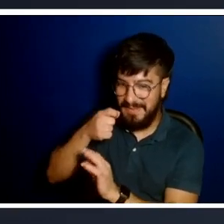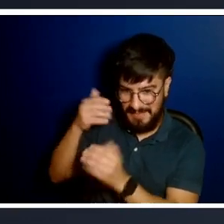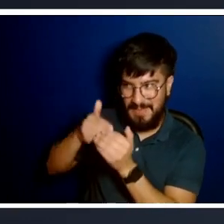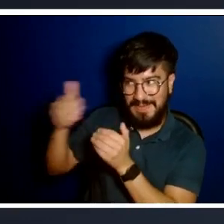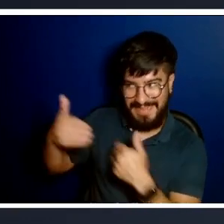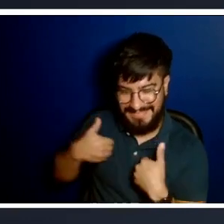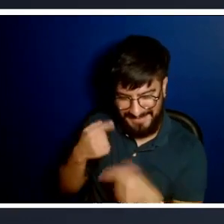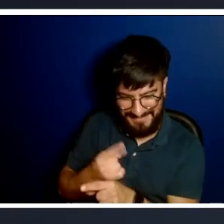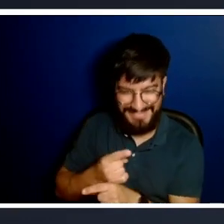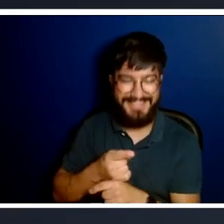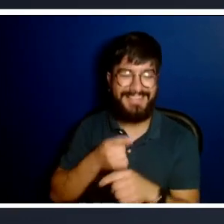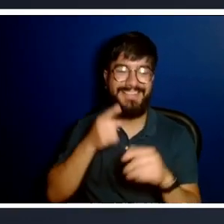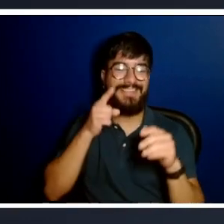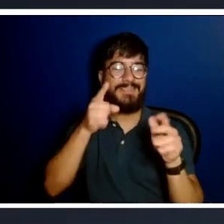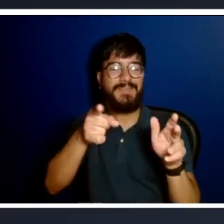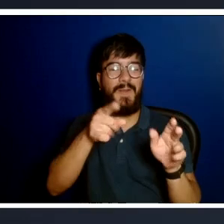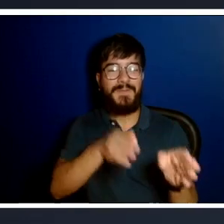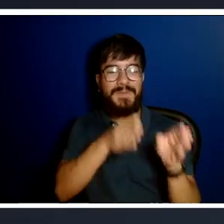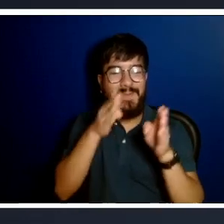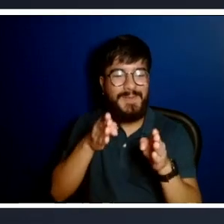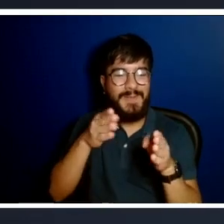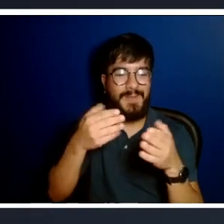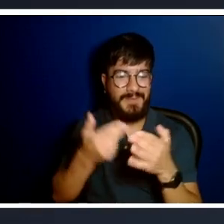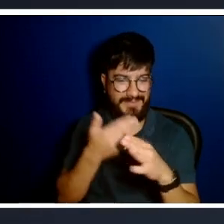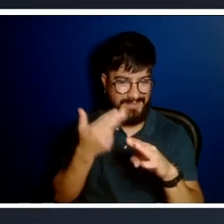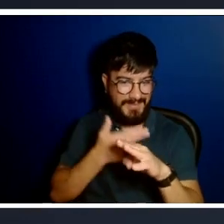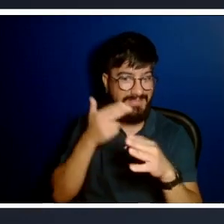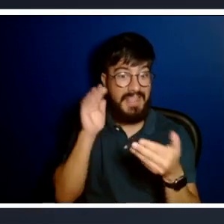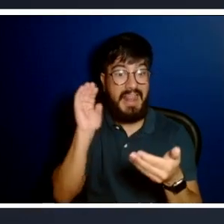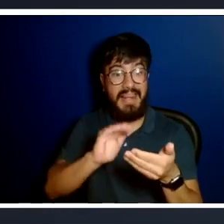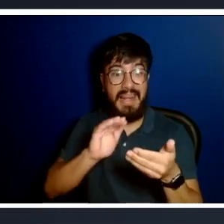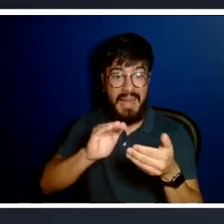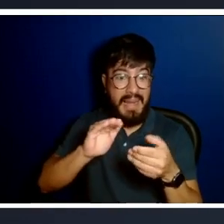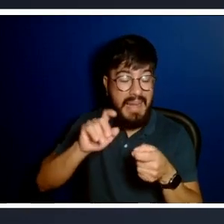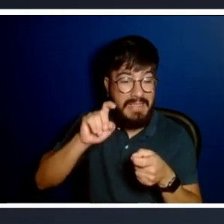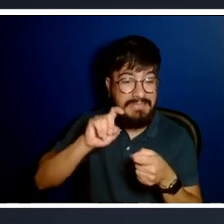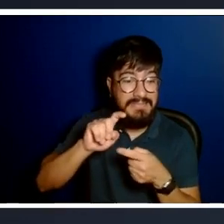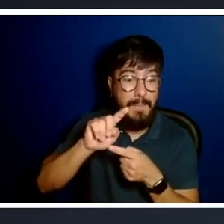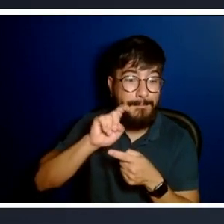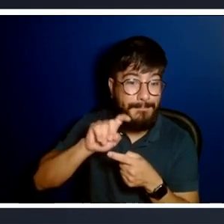or reusable bags. So, again, we use less plastic, we use less resources. Visiting,